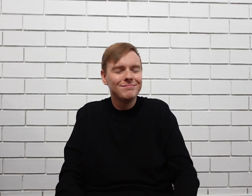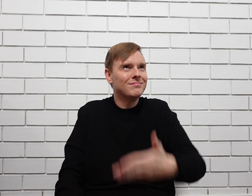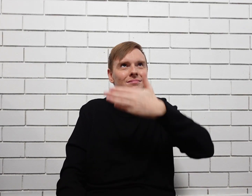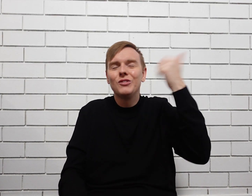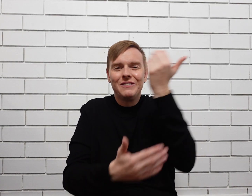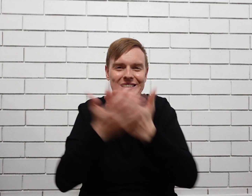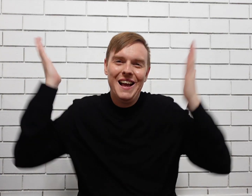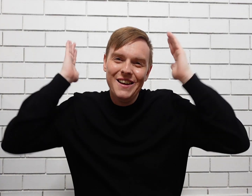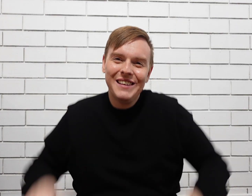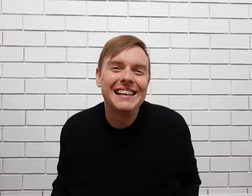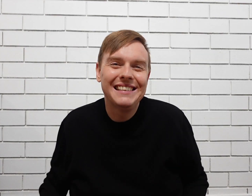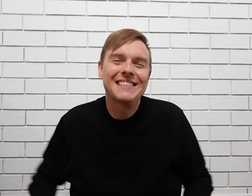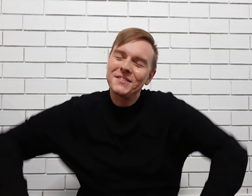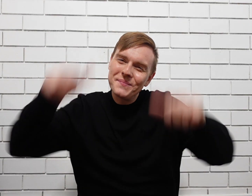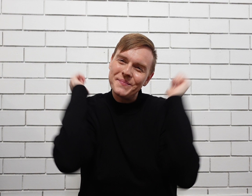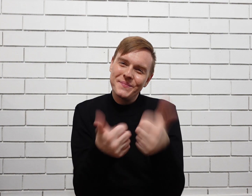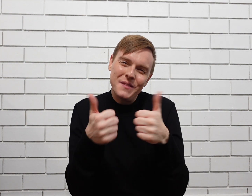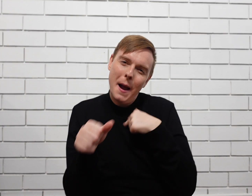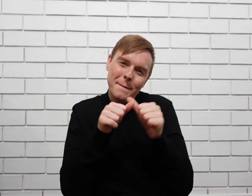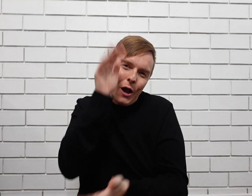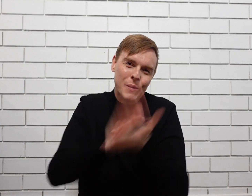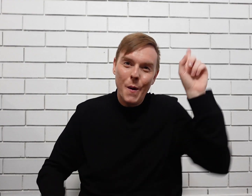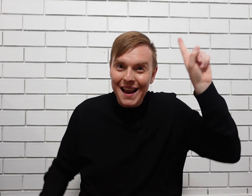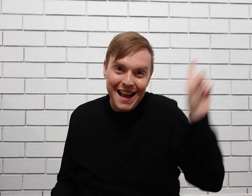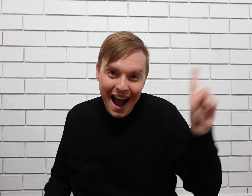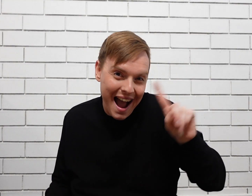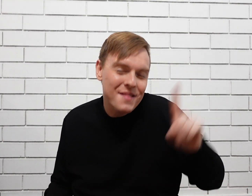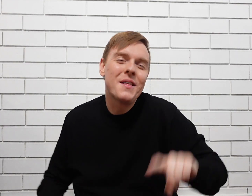Beautiful stories. I'd better go now.